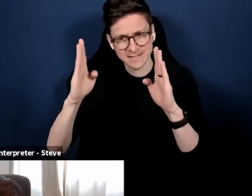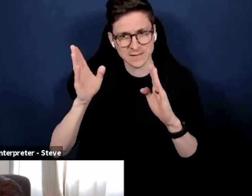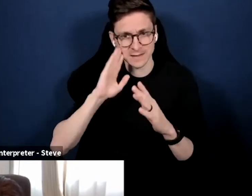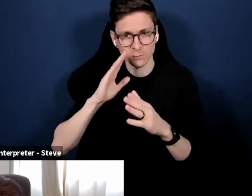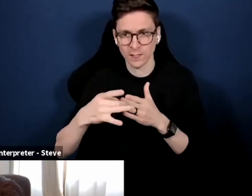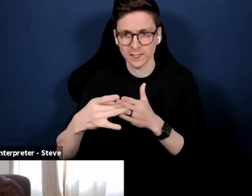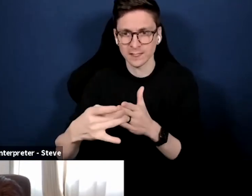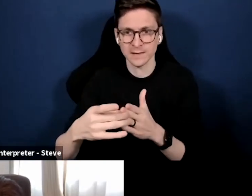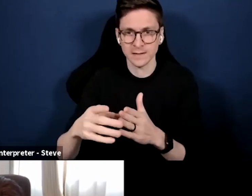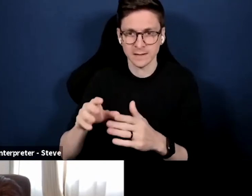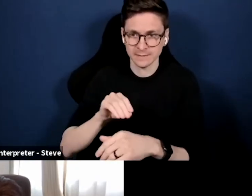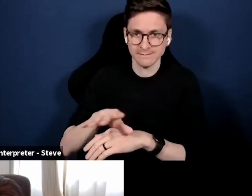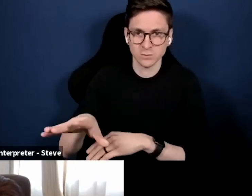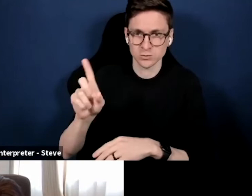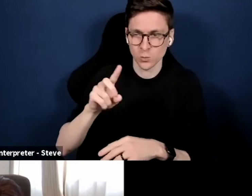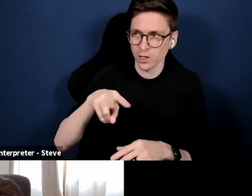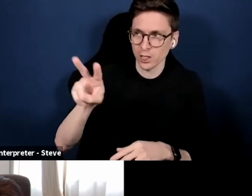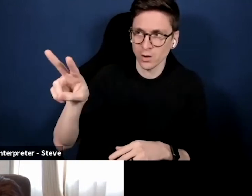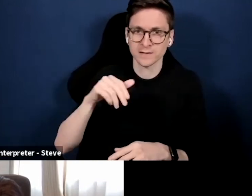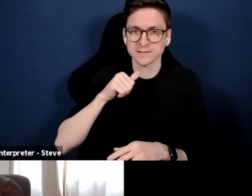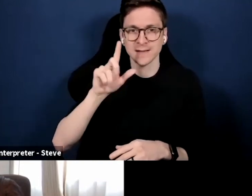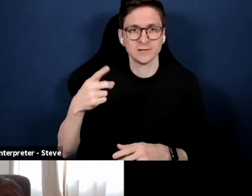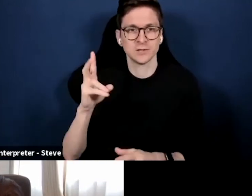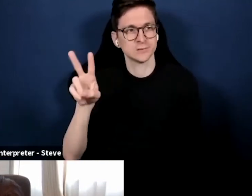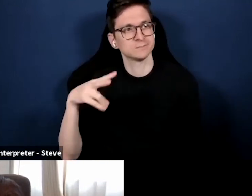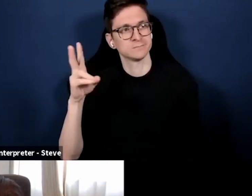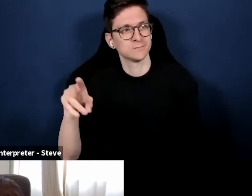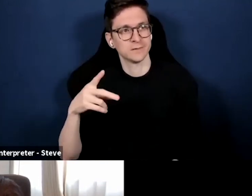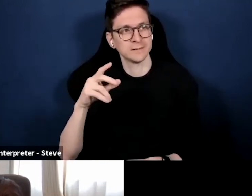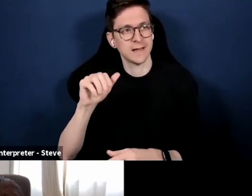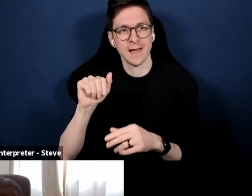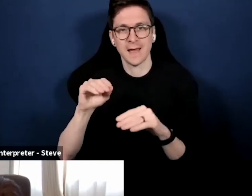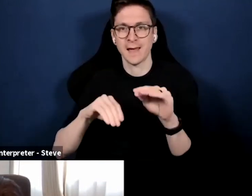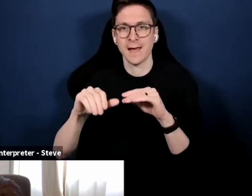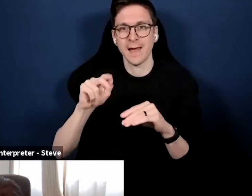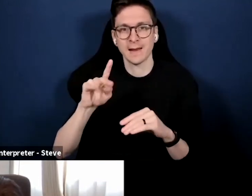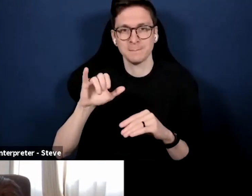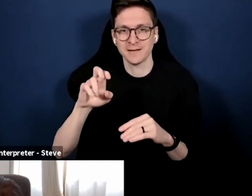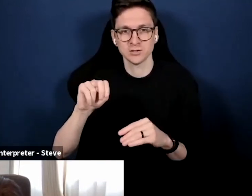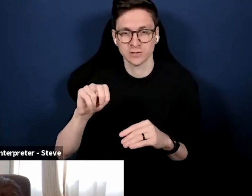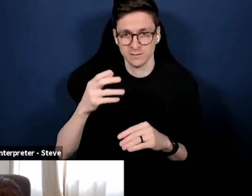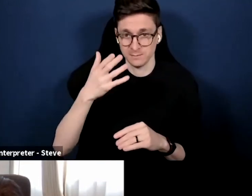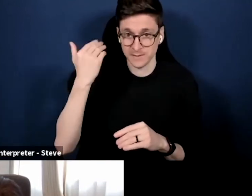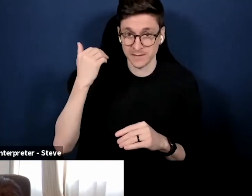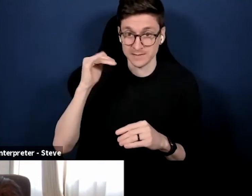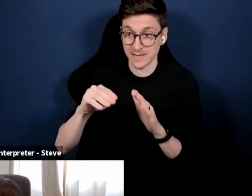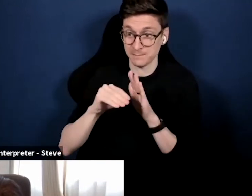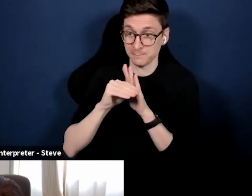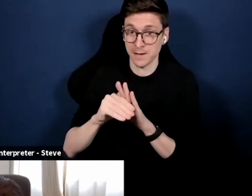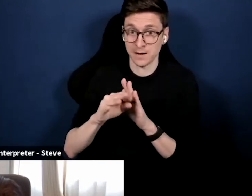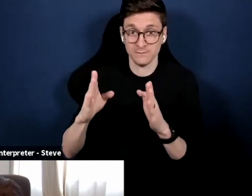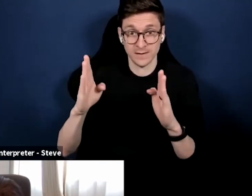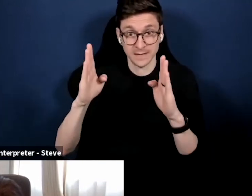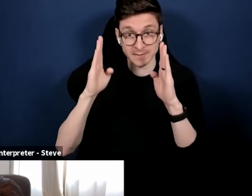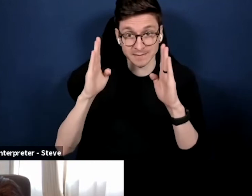rather than it just being animated because that model of attention is now going to influence the